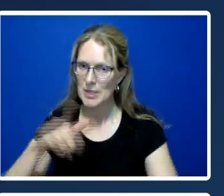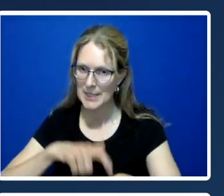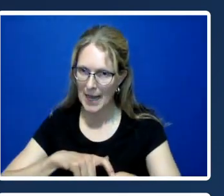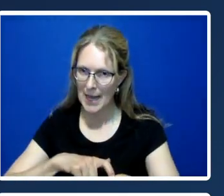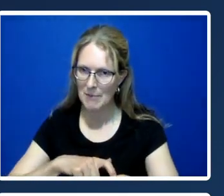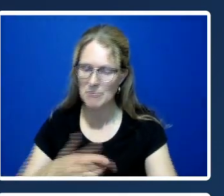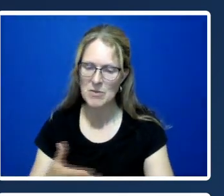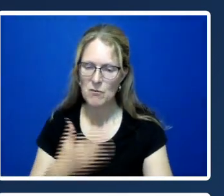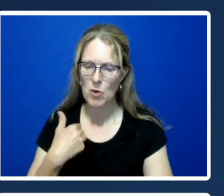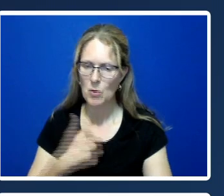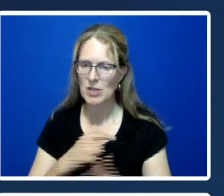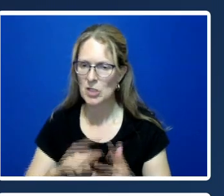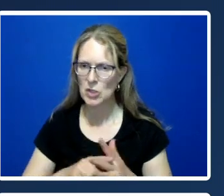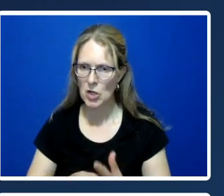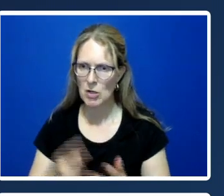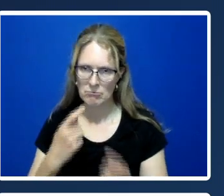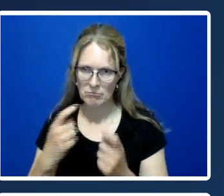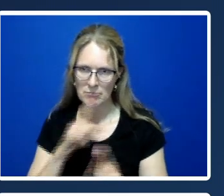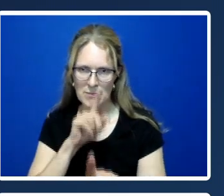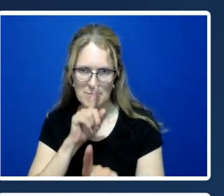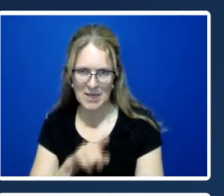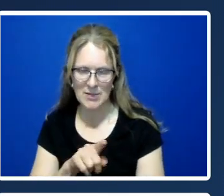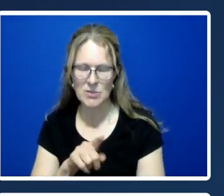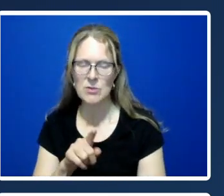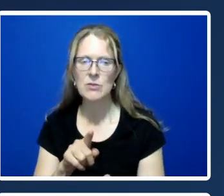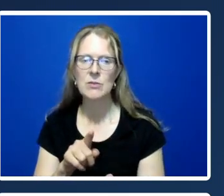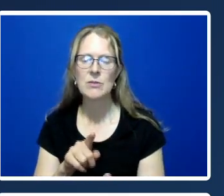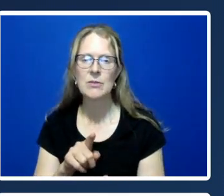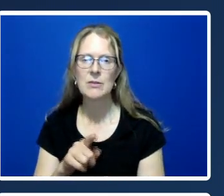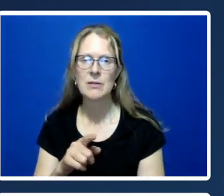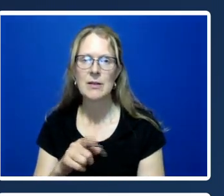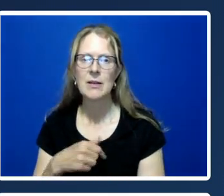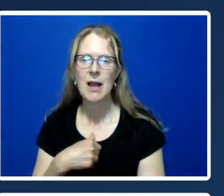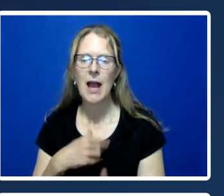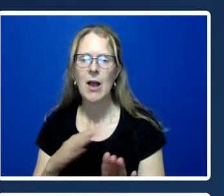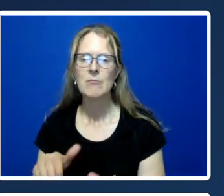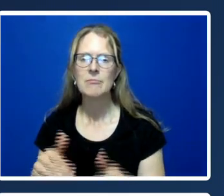portion of the session, I leave you with this question to ponder. How will you engage youth